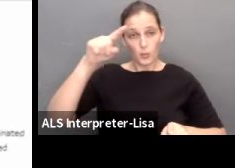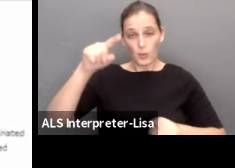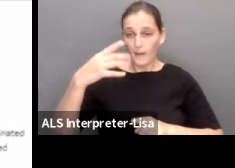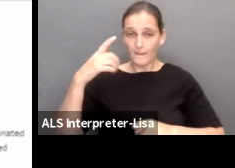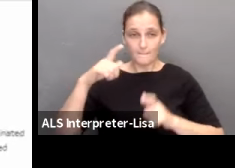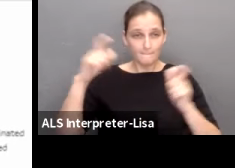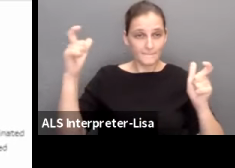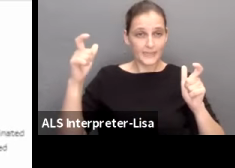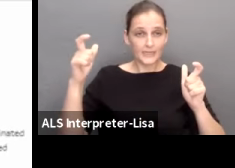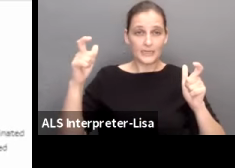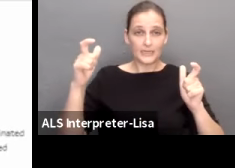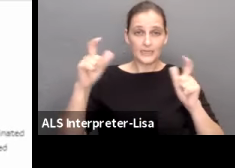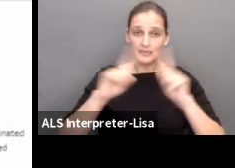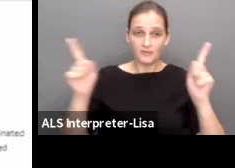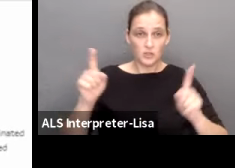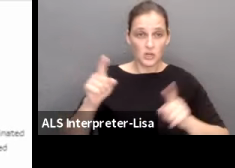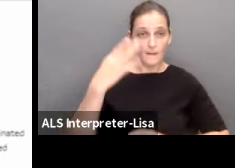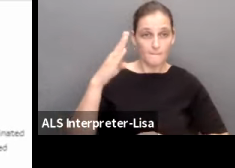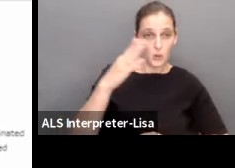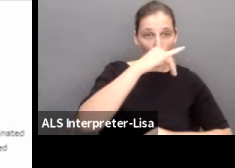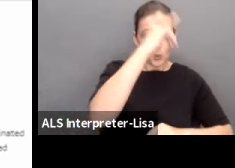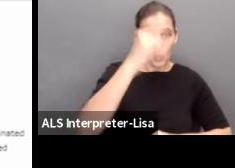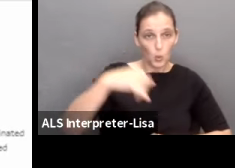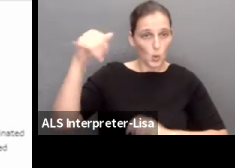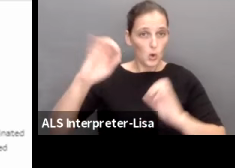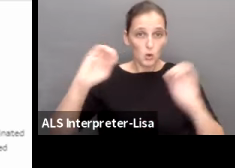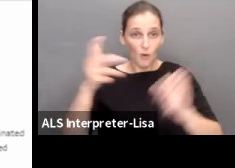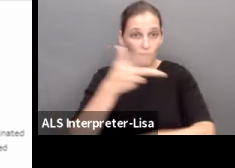not vaccinated and the people on the orange line, who are vaccinated.